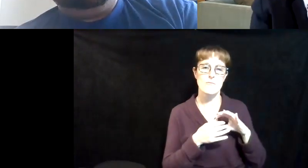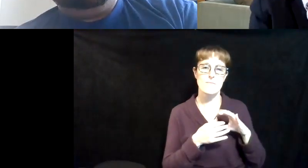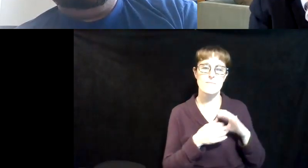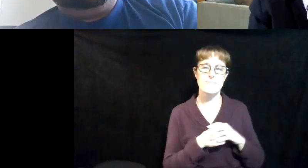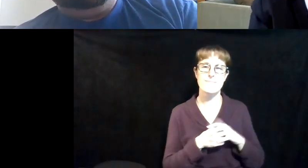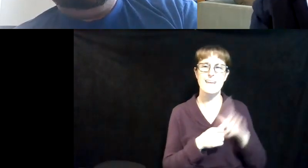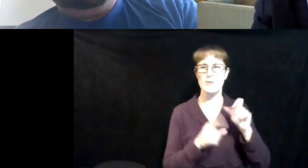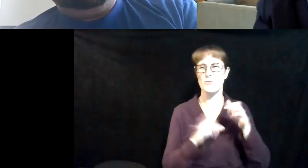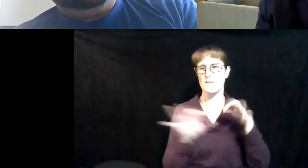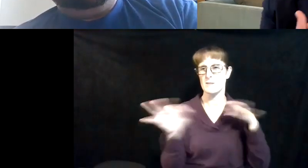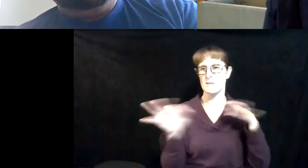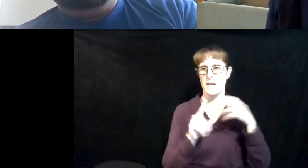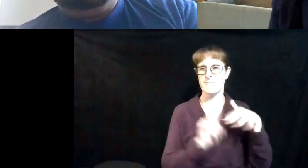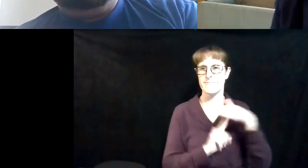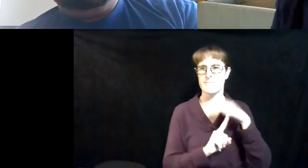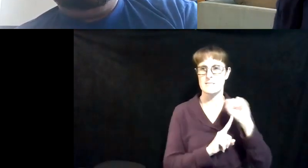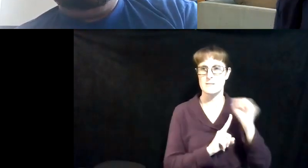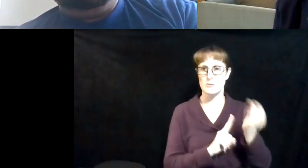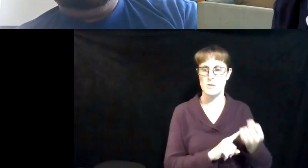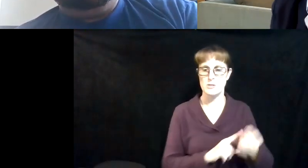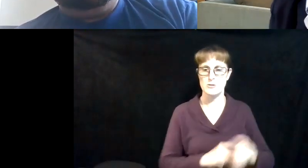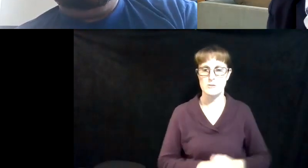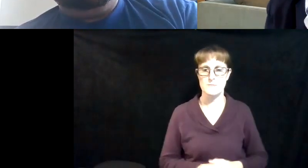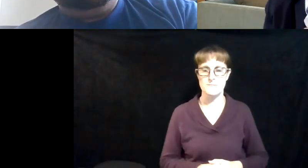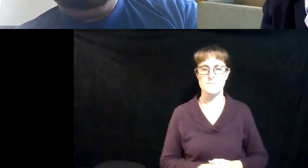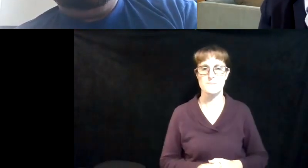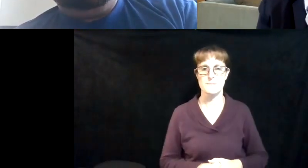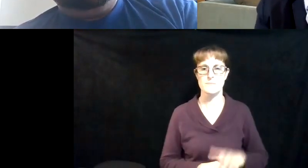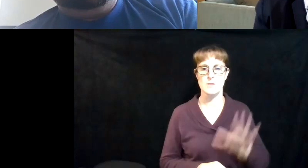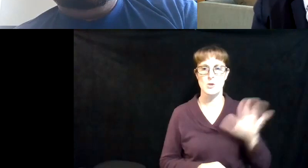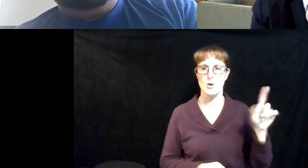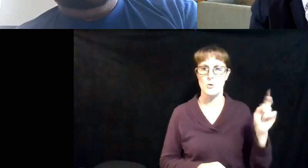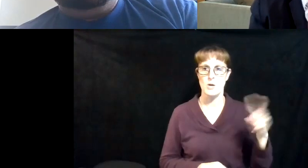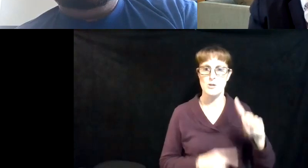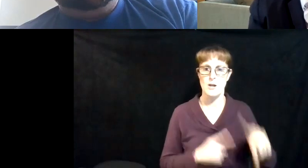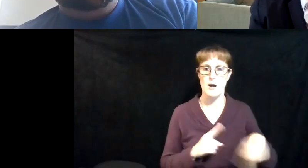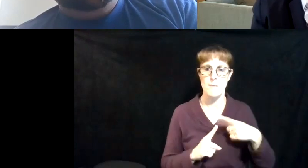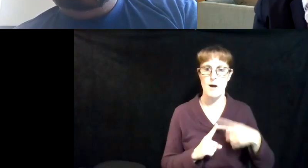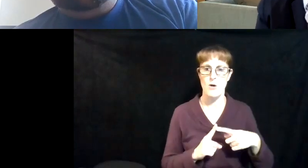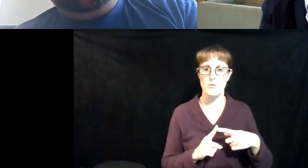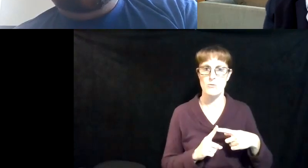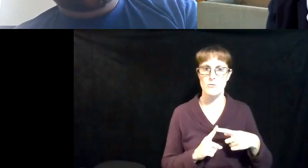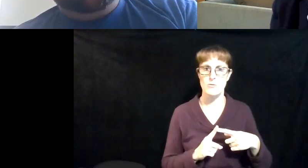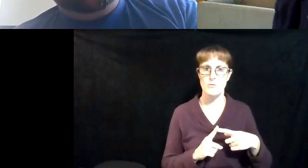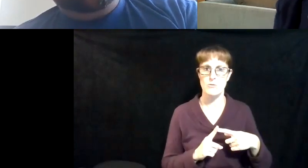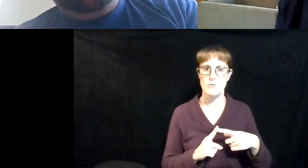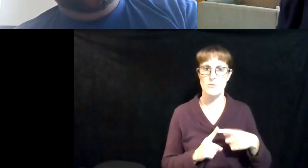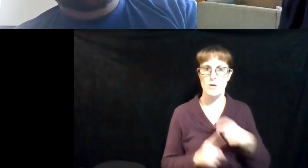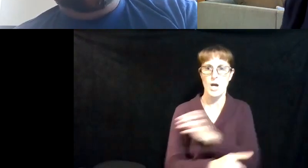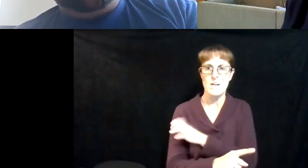I think it's related to this question that you have of randomized clinical trials. Sure, it's your book,